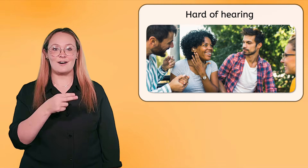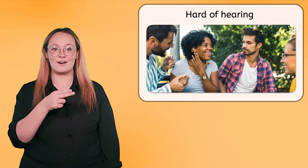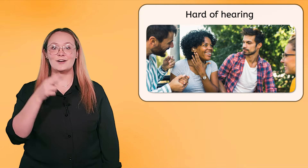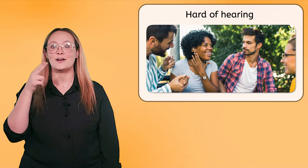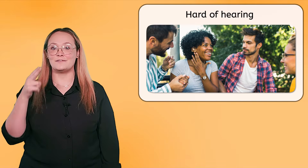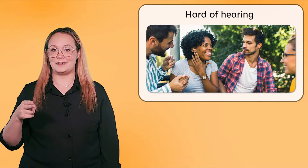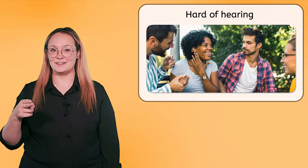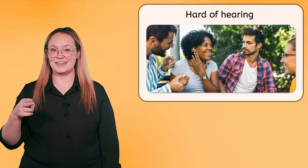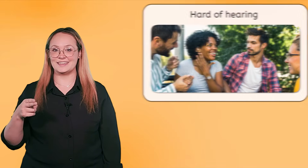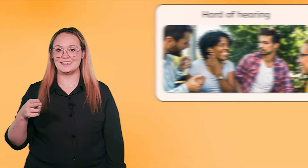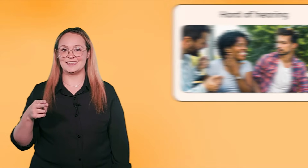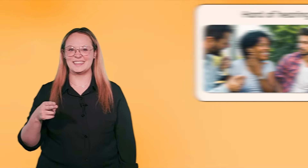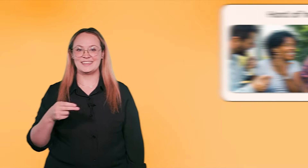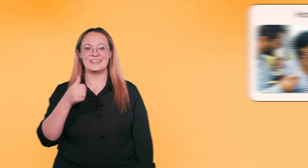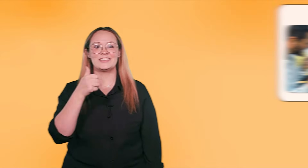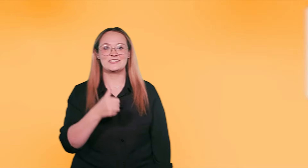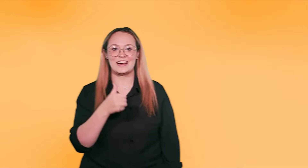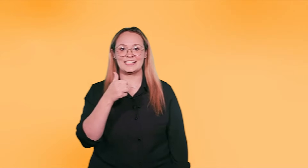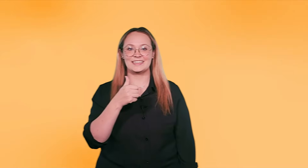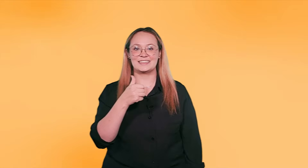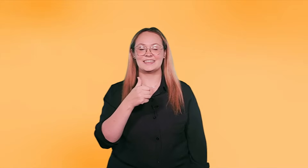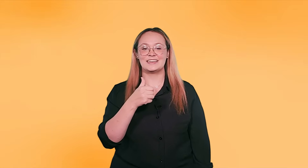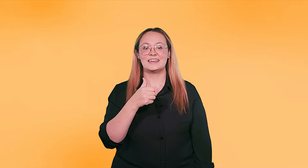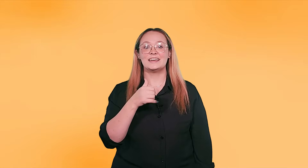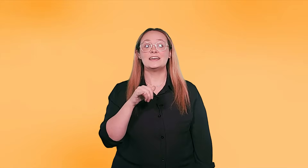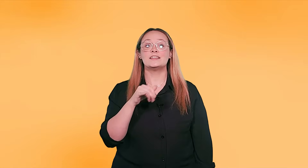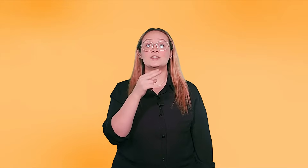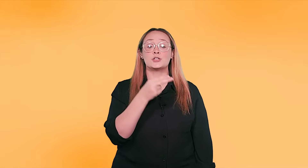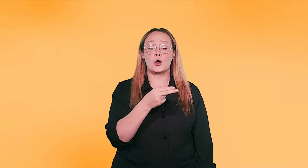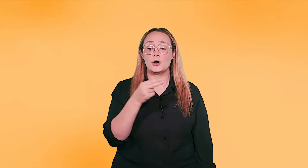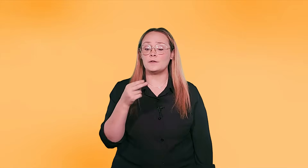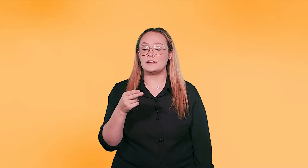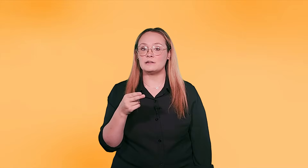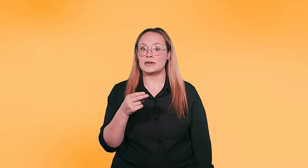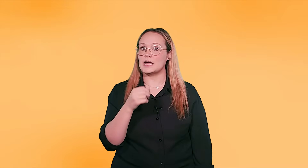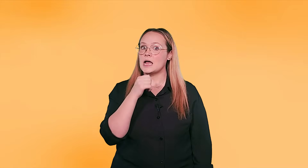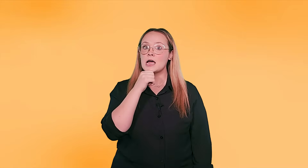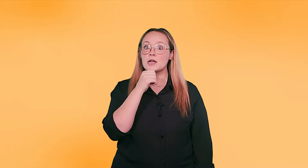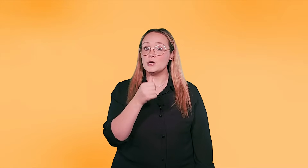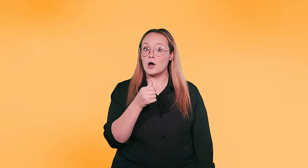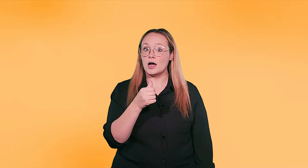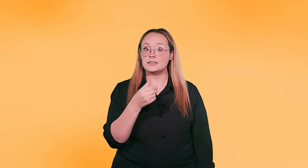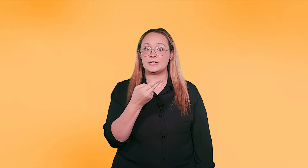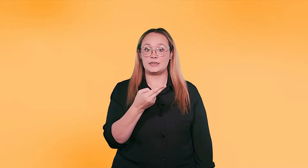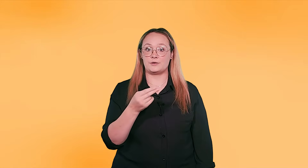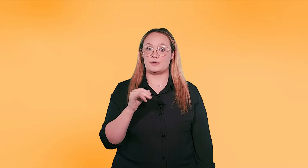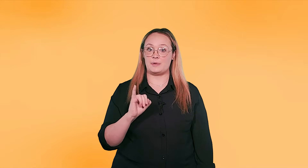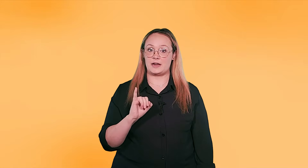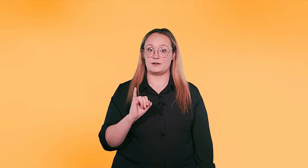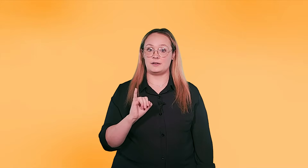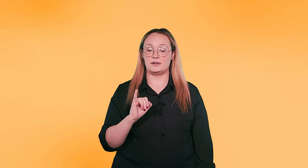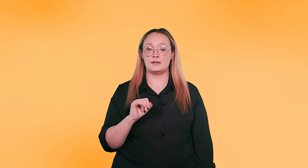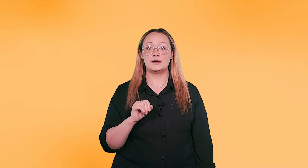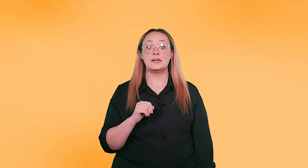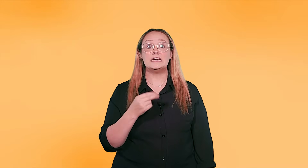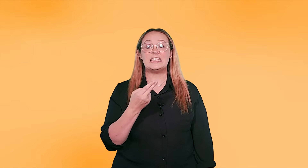hard of hearing. Great! This is 'hard of hearing,' not hearing impaired.